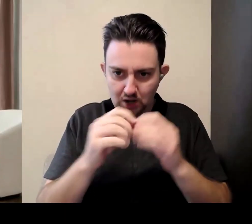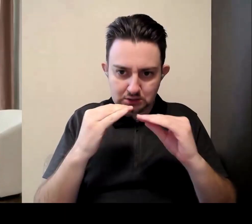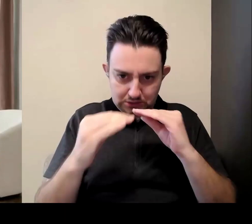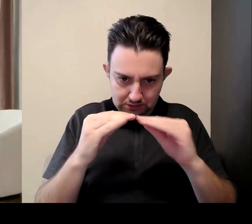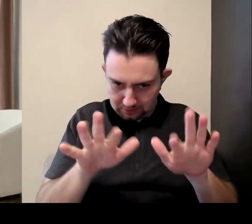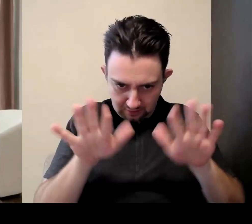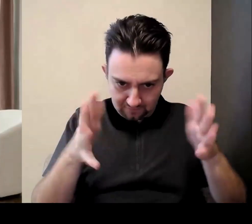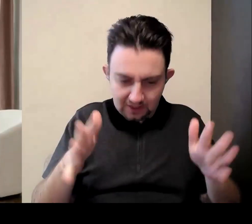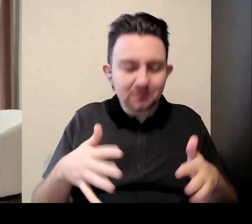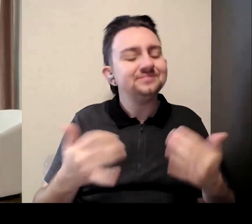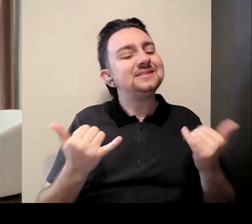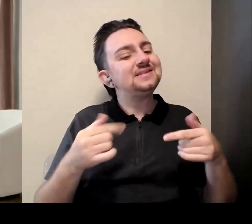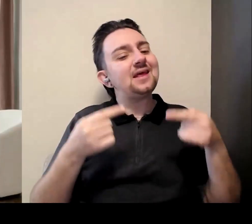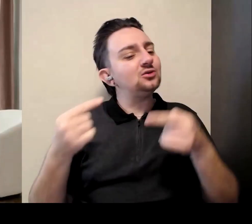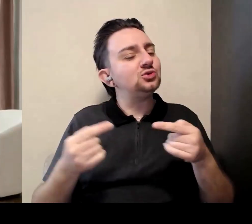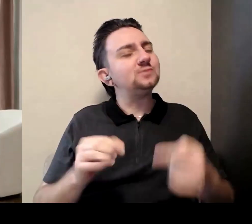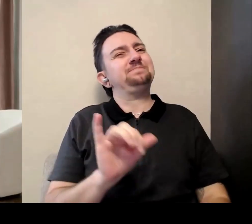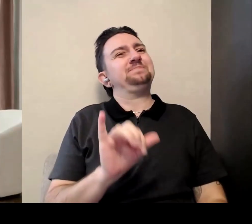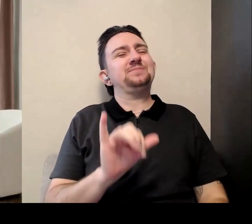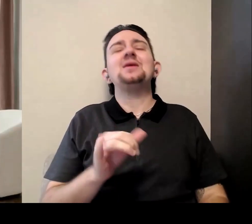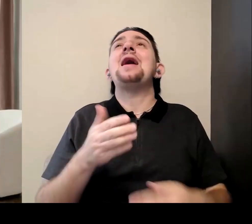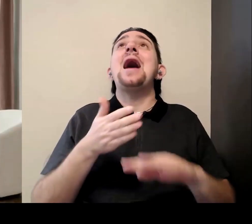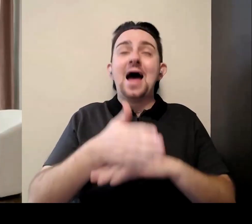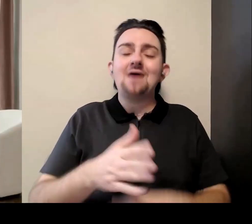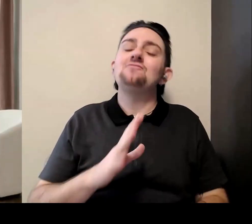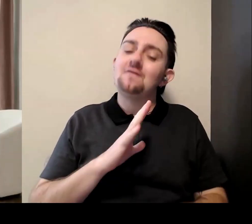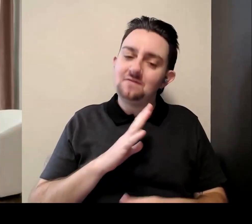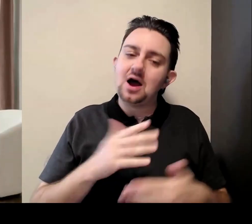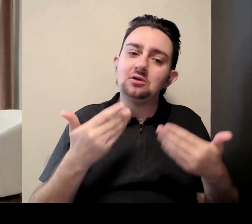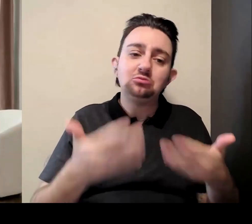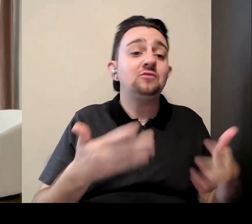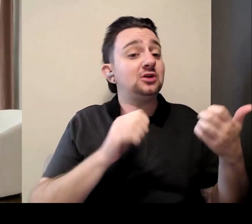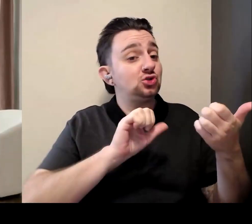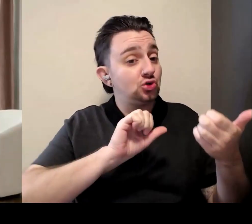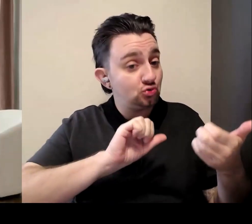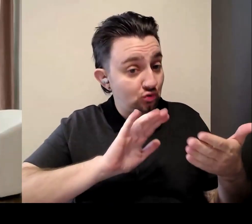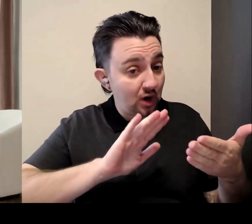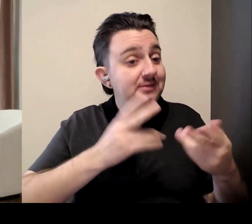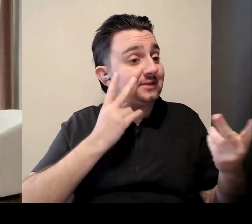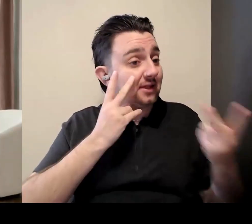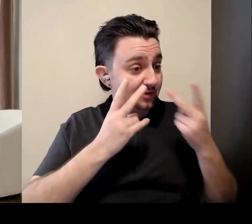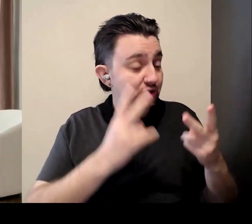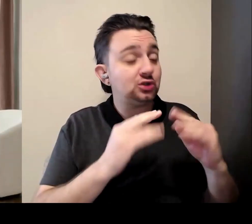And so at that point, I felt like we could say, okay, we've addressed the vision. We've done everything we know to do.